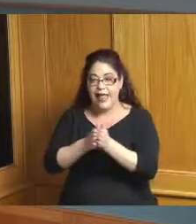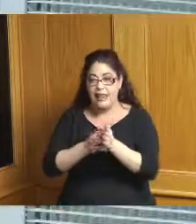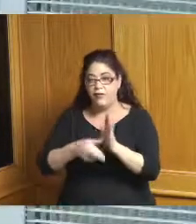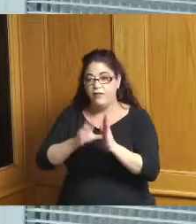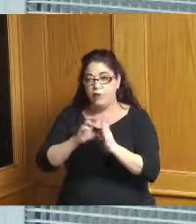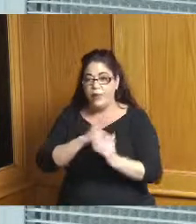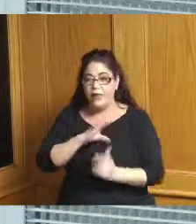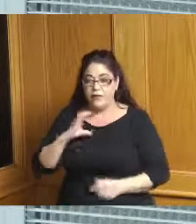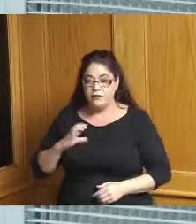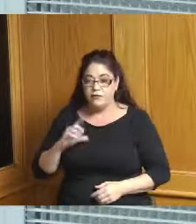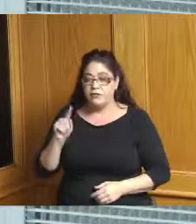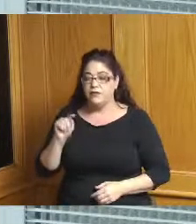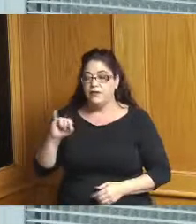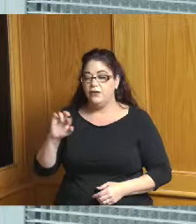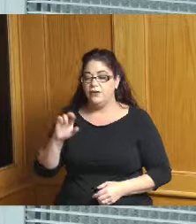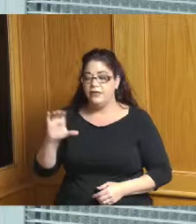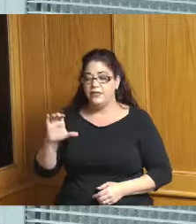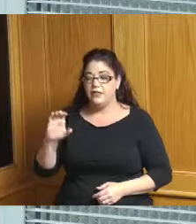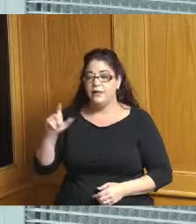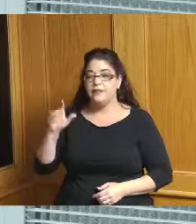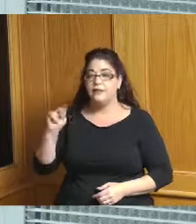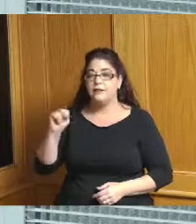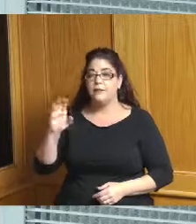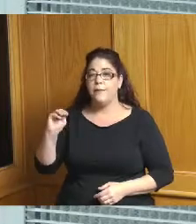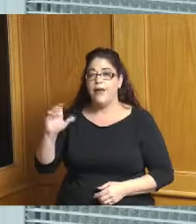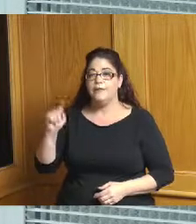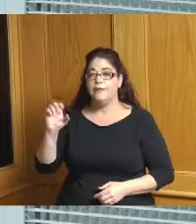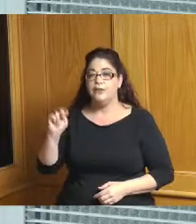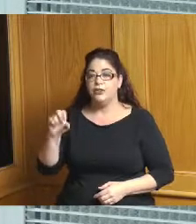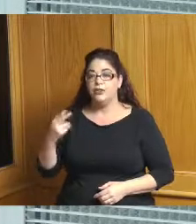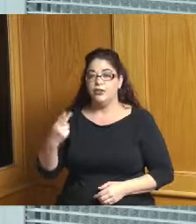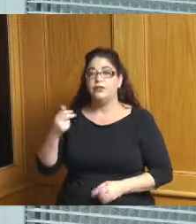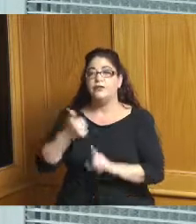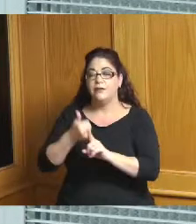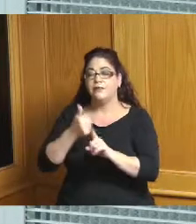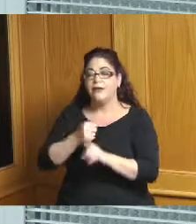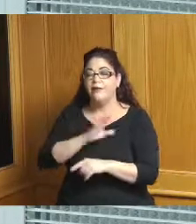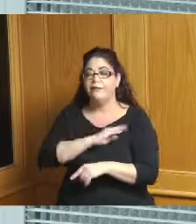with me today are Clint McIntosh who is our staff member who oversees the TIRC for us